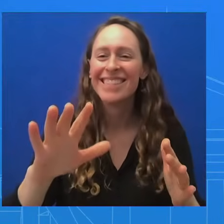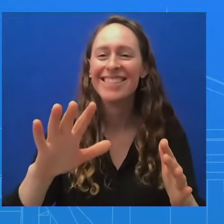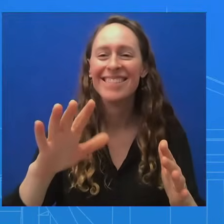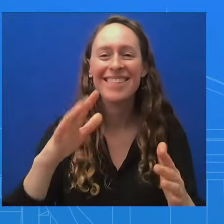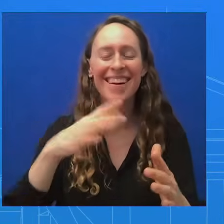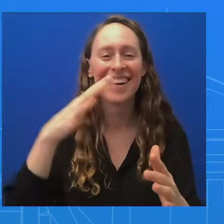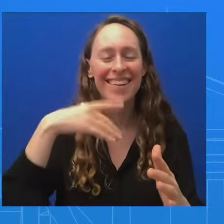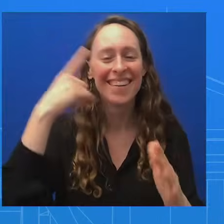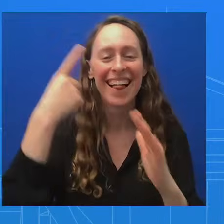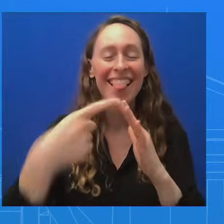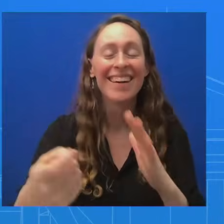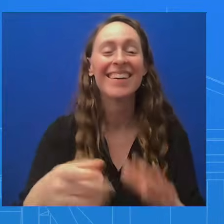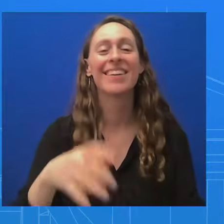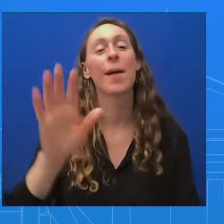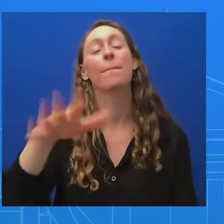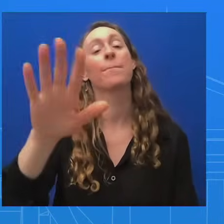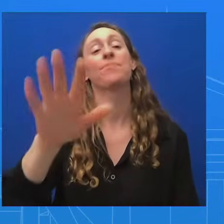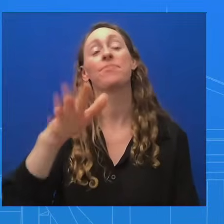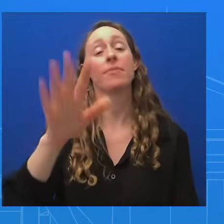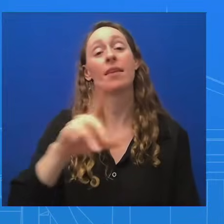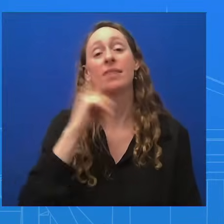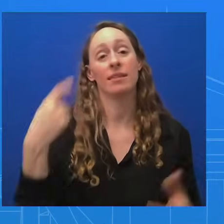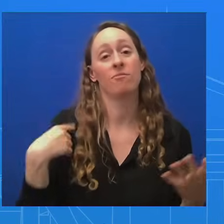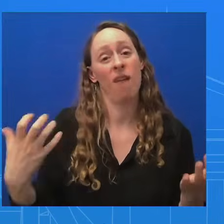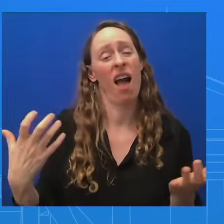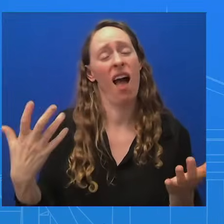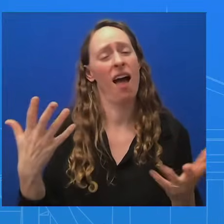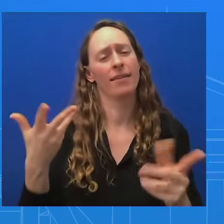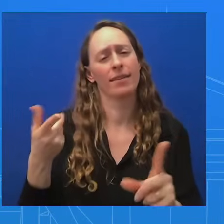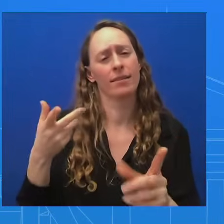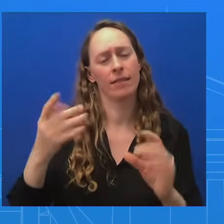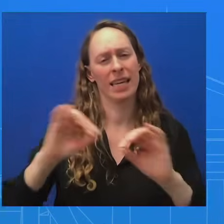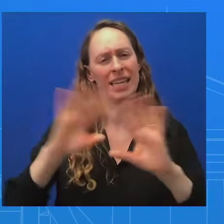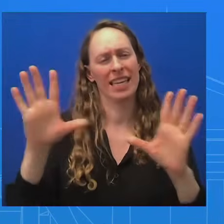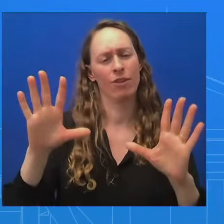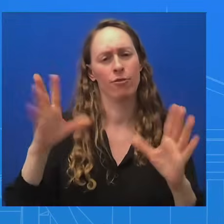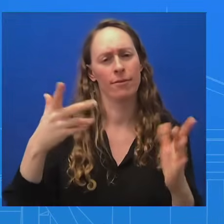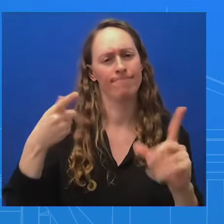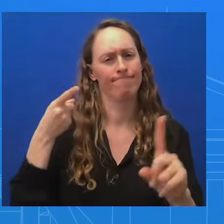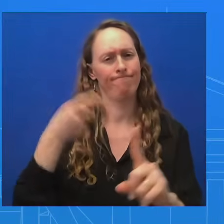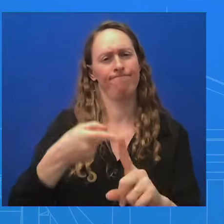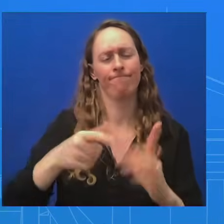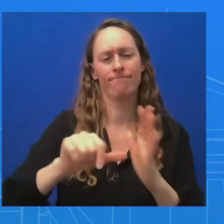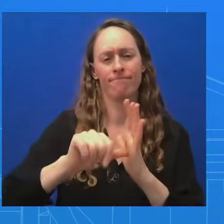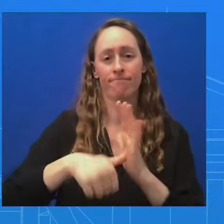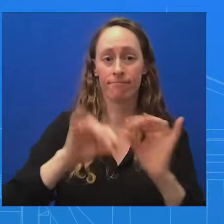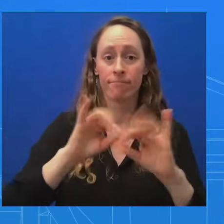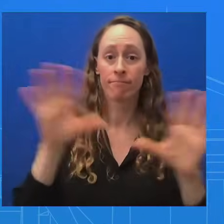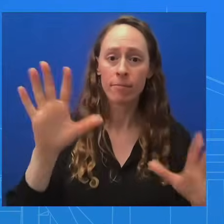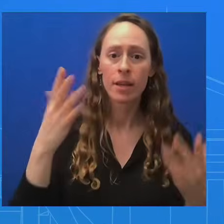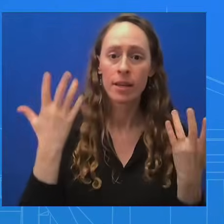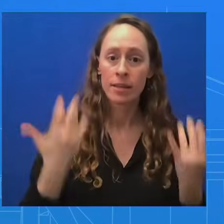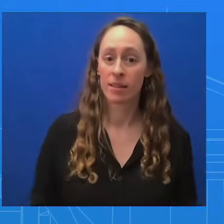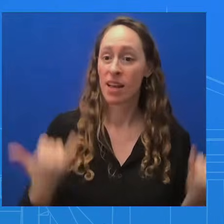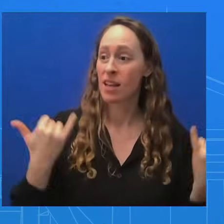with counterparts about that normalization. And we've gotten some positive feedback, even from Saudi Arabia, about what that could look like going forward.